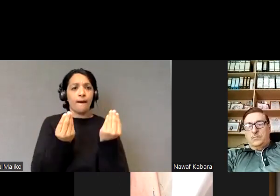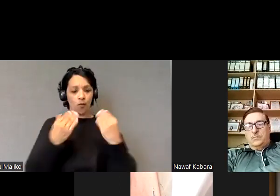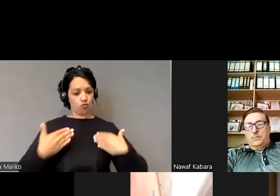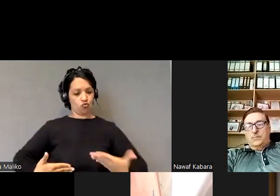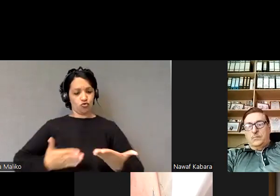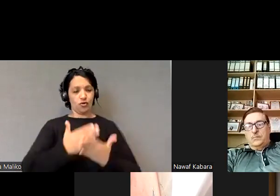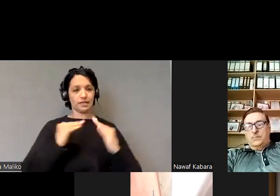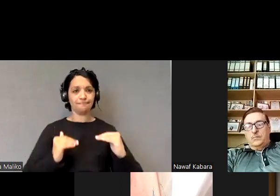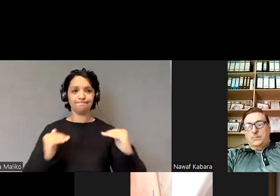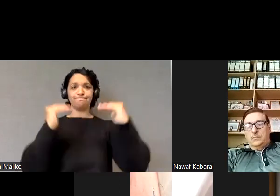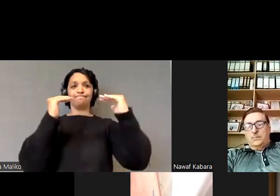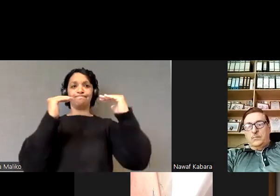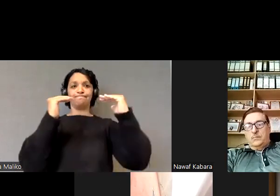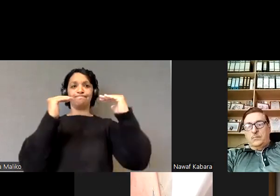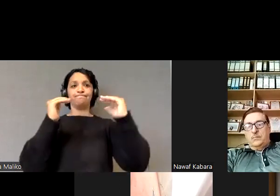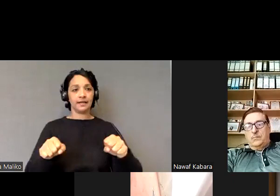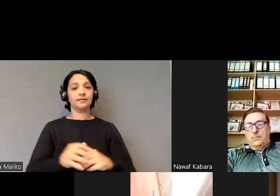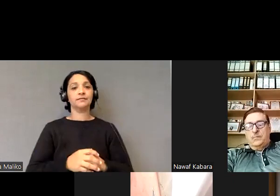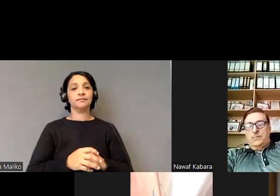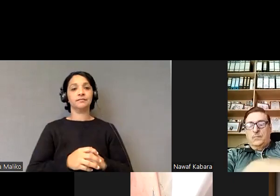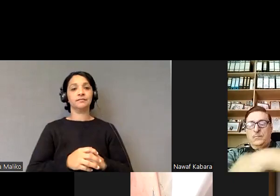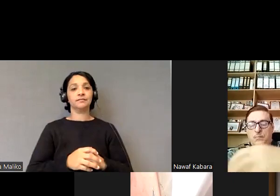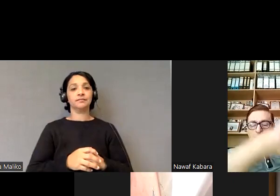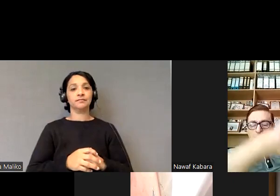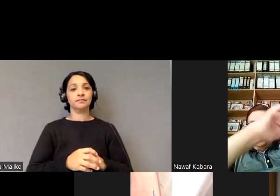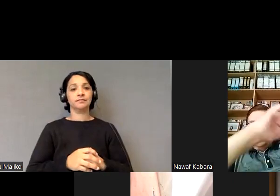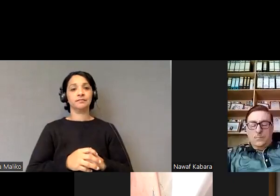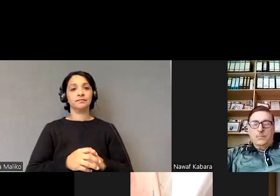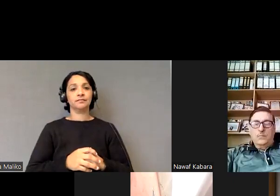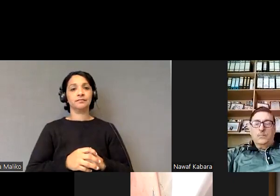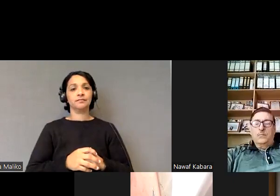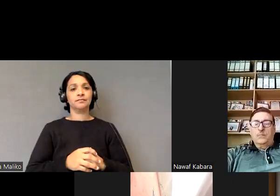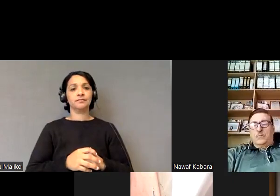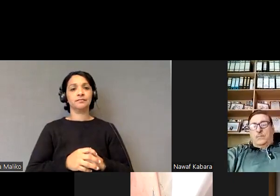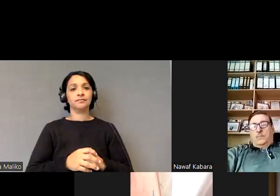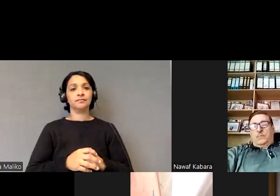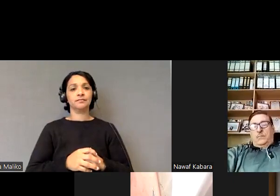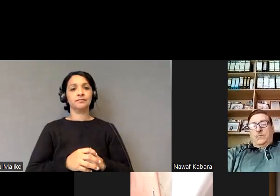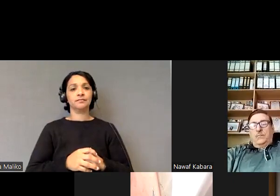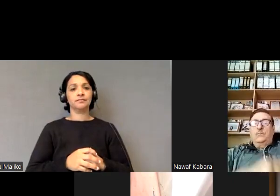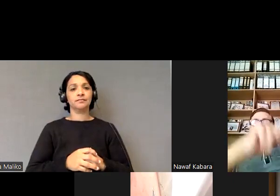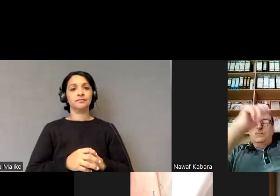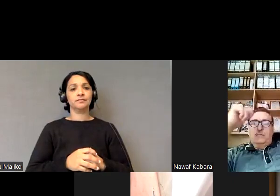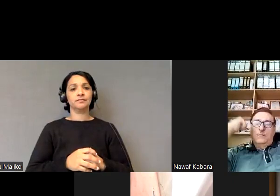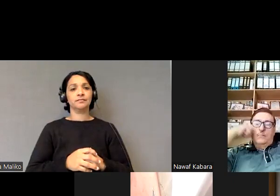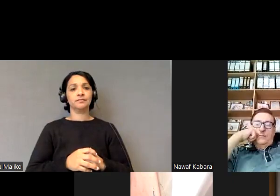Ensuring that persons with disabilities with fully exercise their rights for achieving